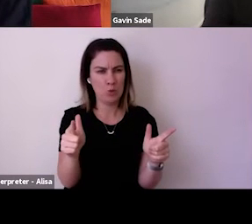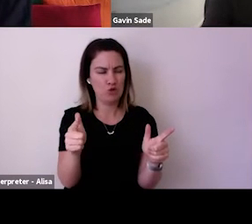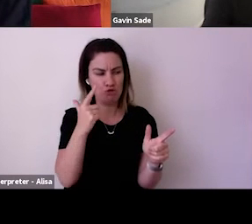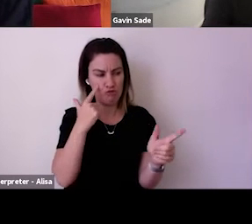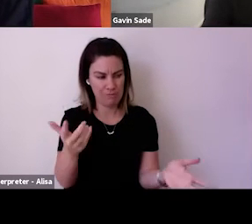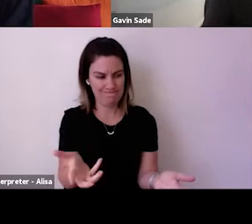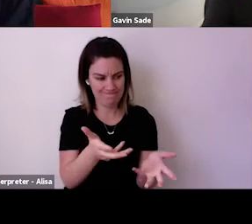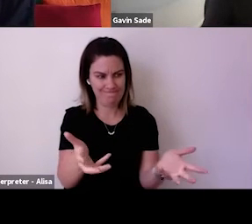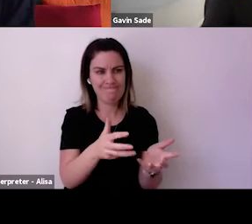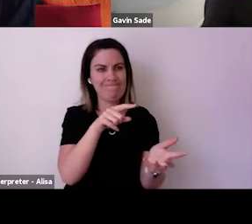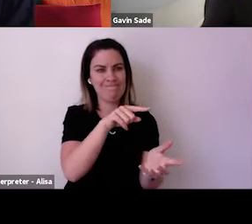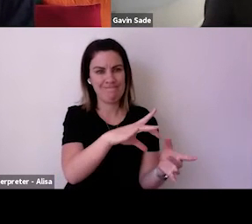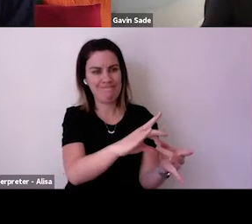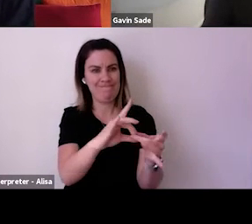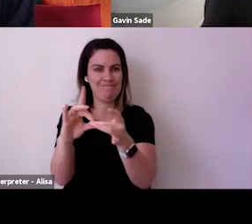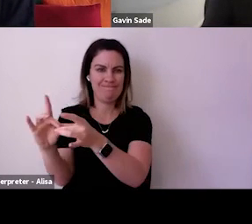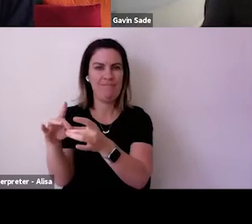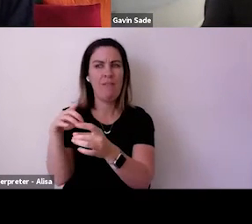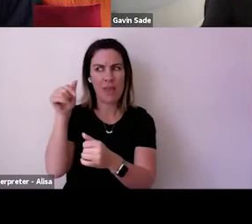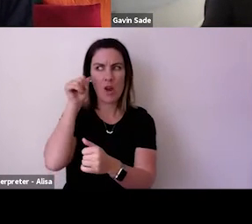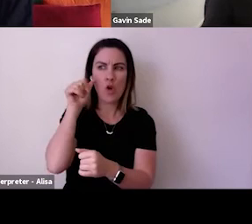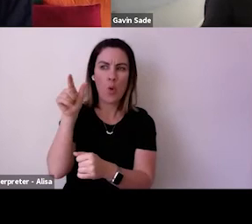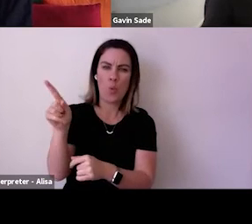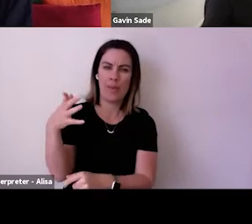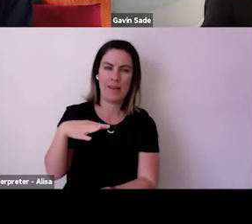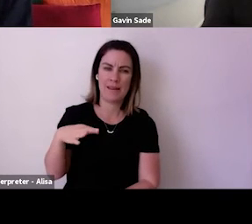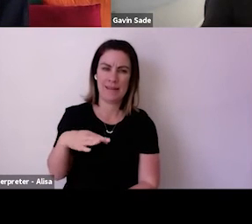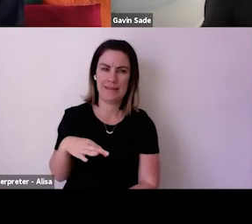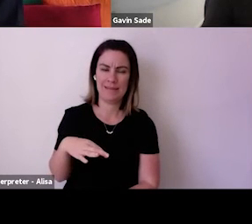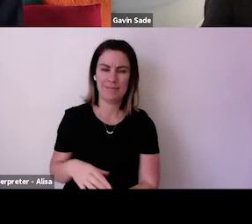educational sectors to the industry needs.